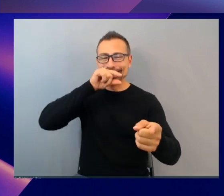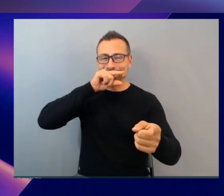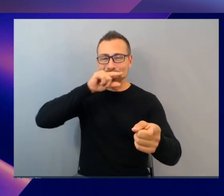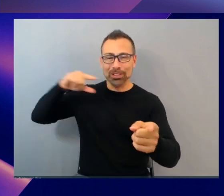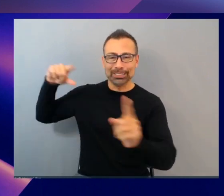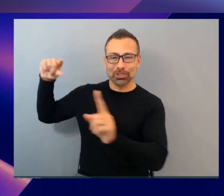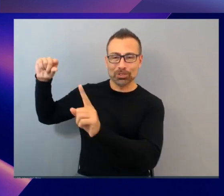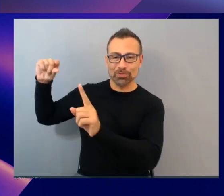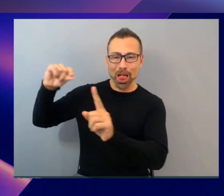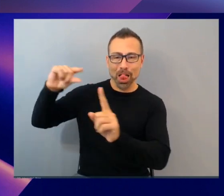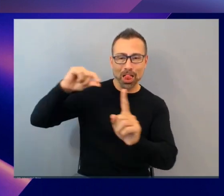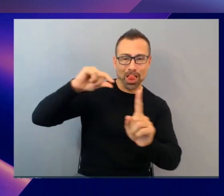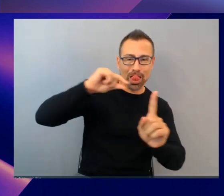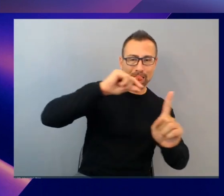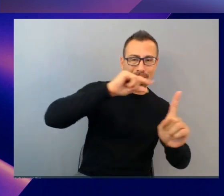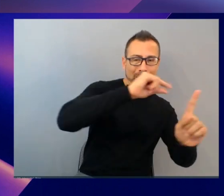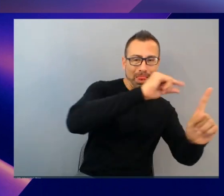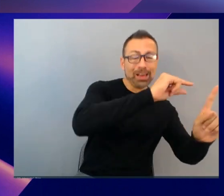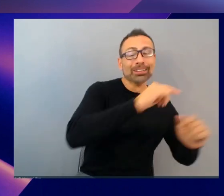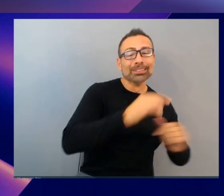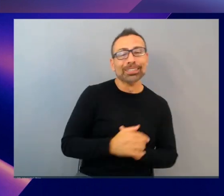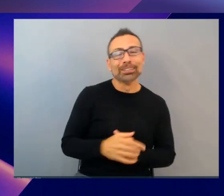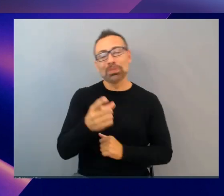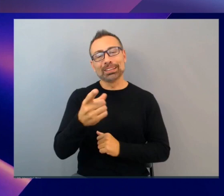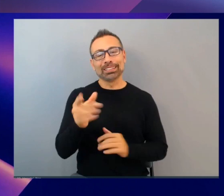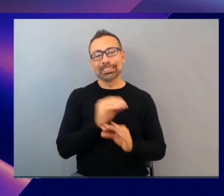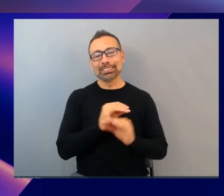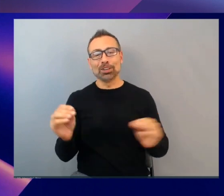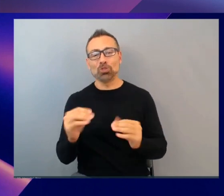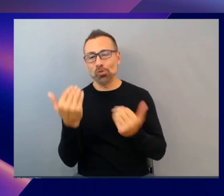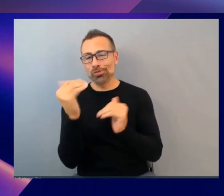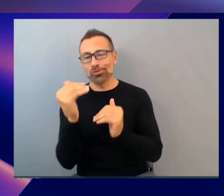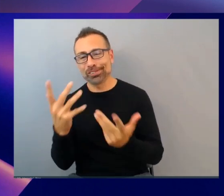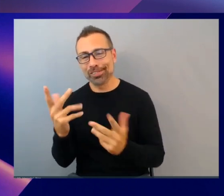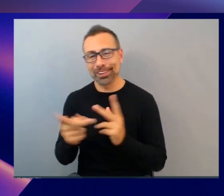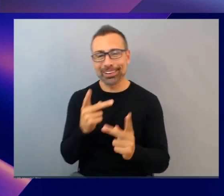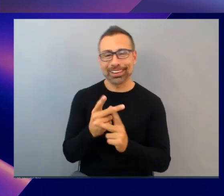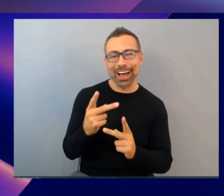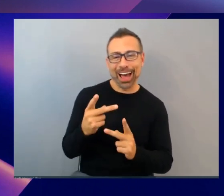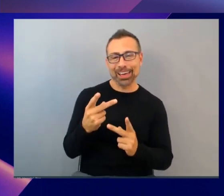There is no restrictions on the kind of pets. Here we can see all the pets that we have.